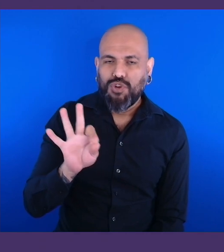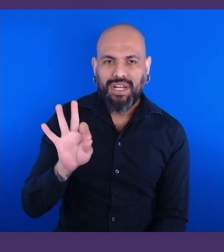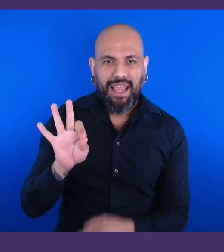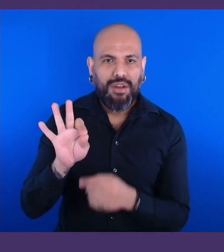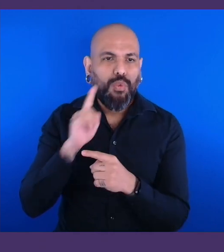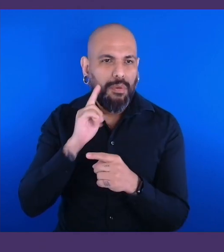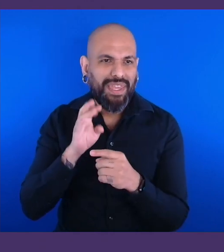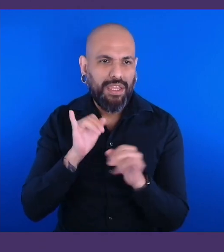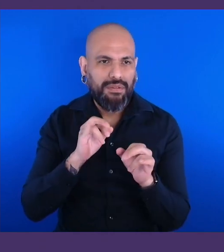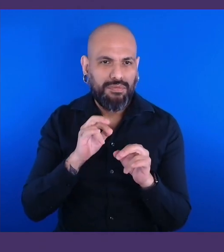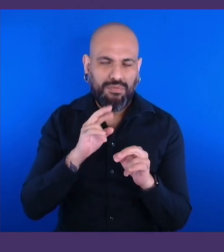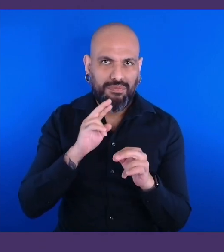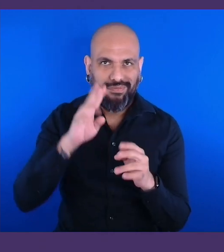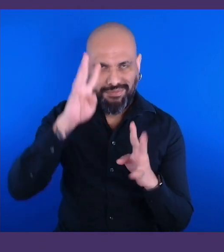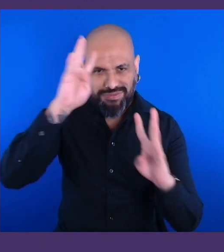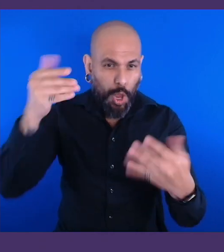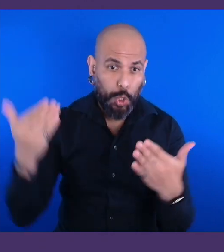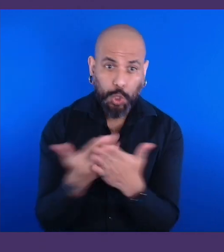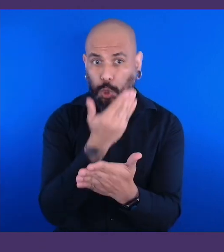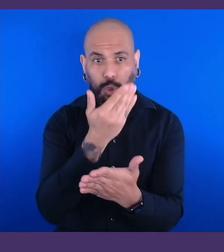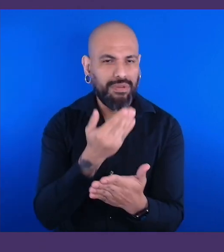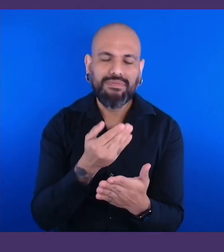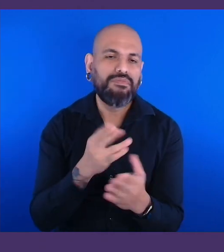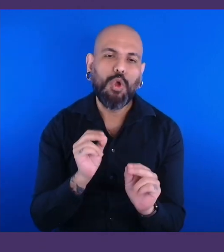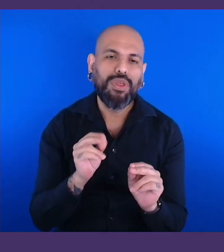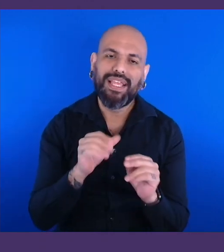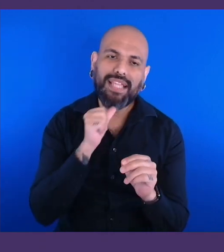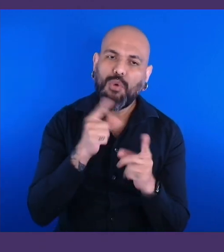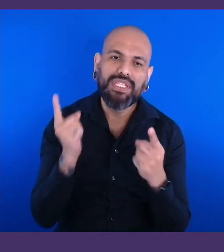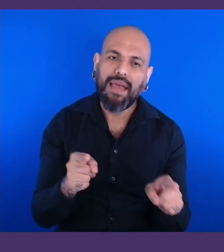That's not what is happening. I mean, the really big things that are new,